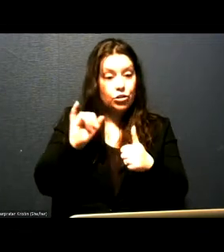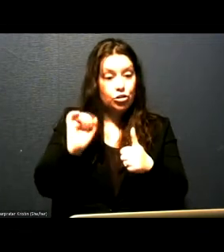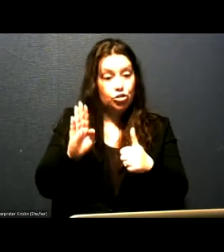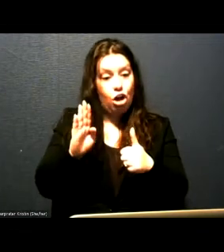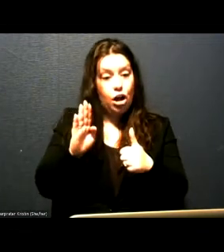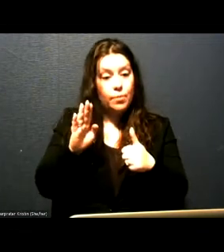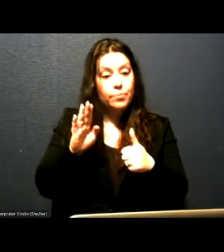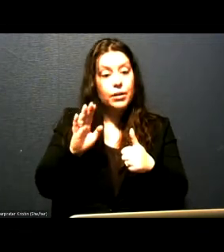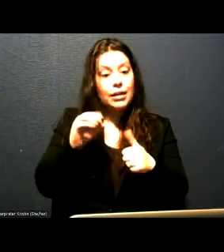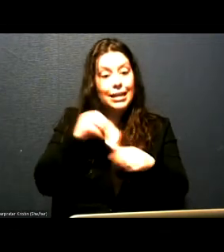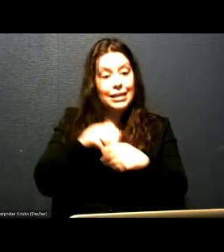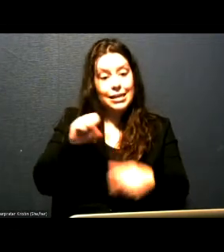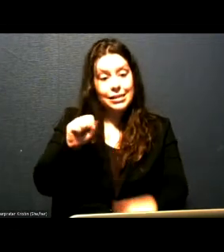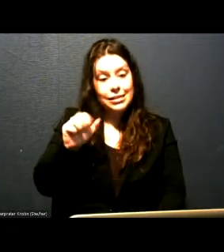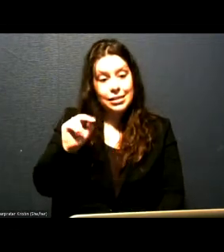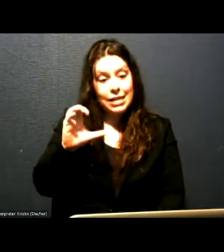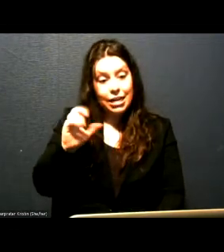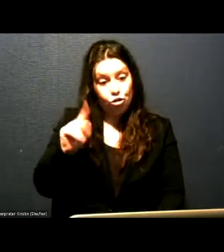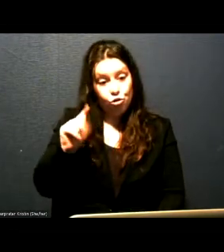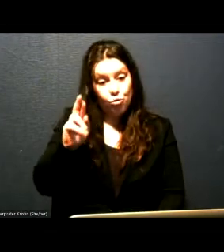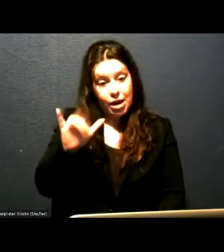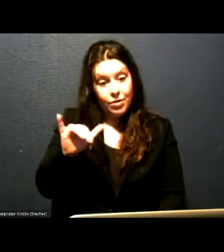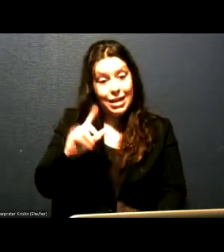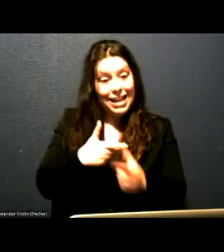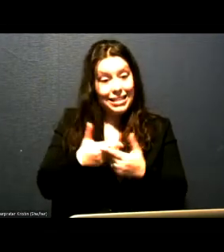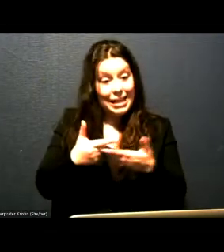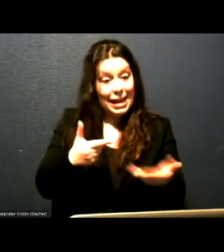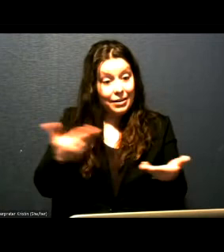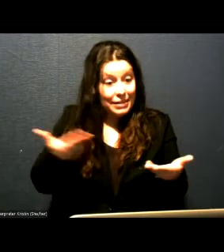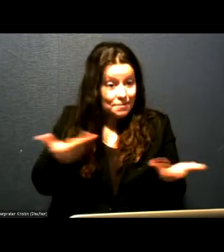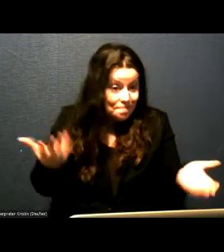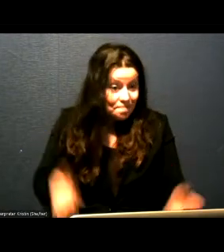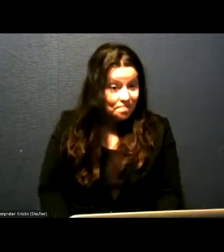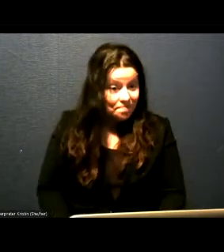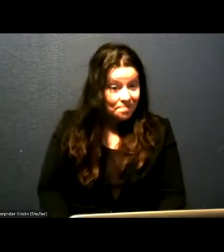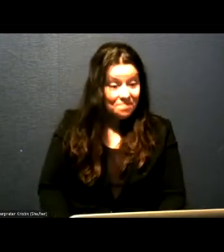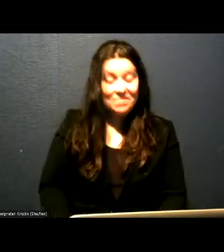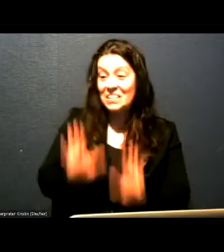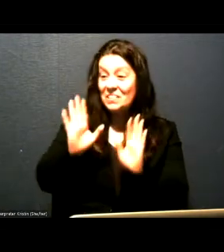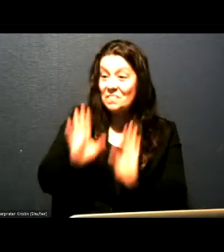and then I got hired here! >>Erika: Wow, that's incredible! Thank you so much for sharing, um, your interests. 285 00:29:28,400 --> 00:29:34,880 and your, the pelicans as much as we could see and your path as well! We appreciate you joining us!